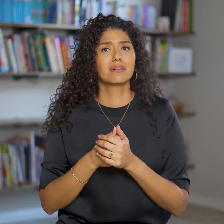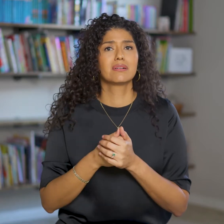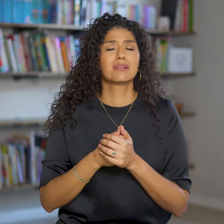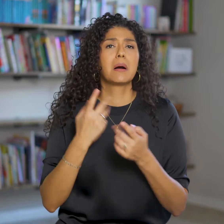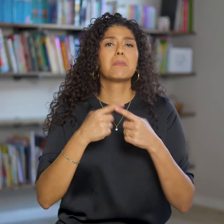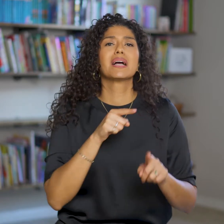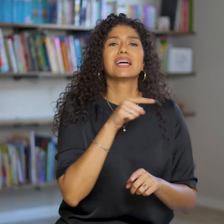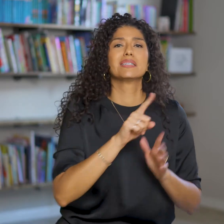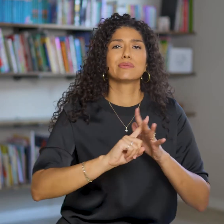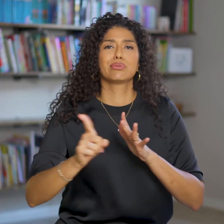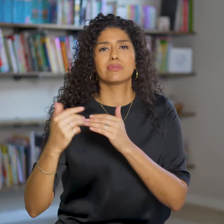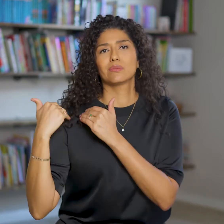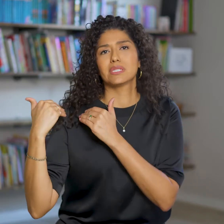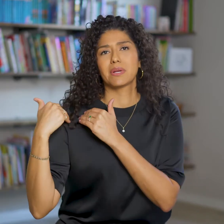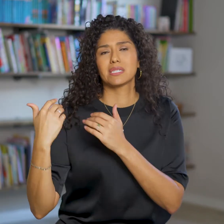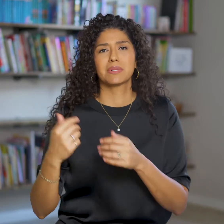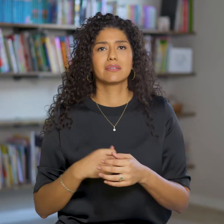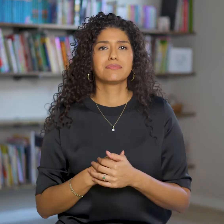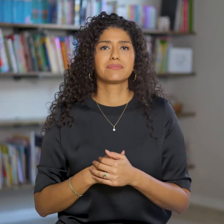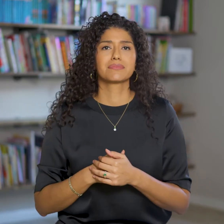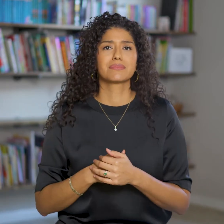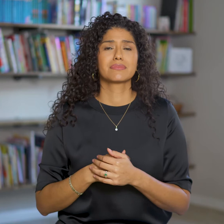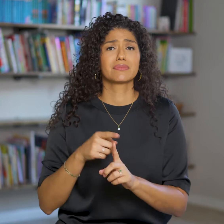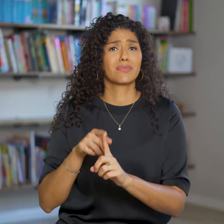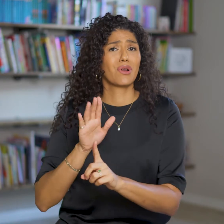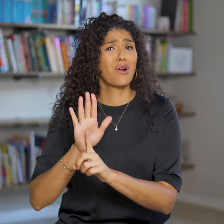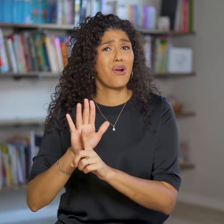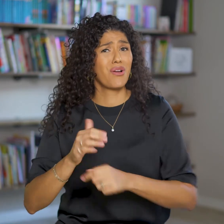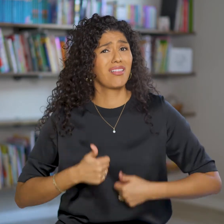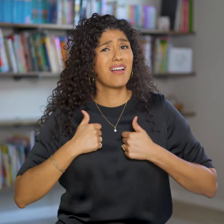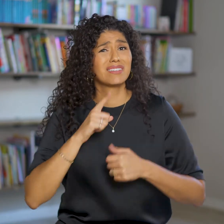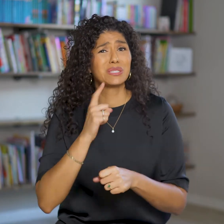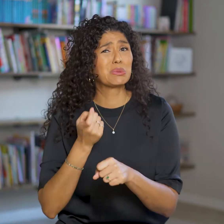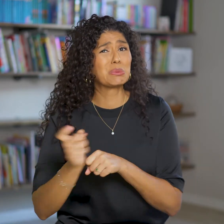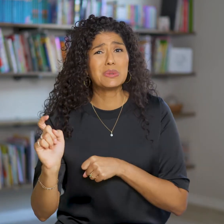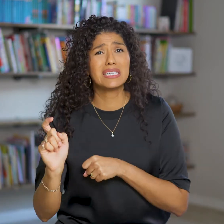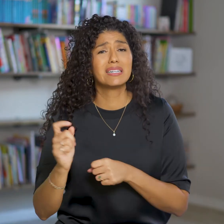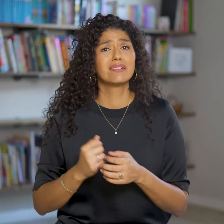but he shirks responsibility. Tamar’s life is ruined.